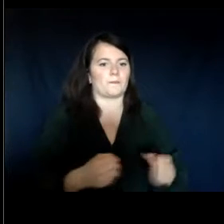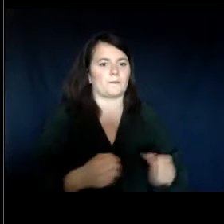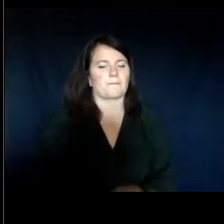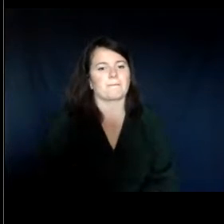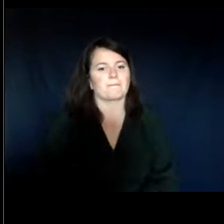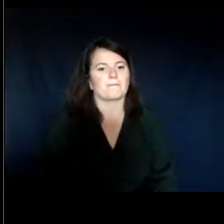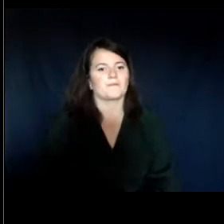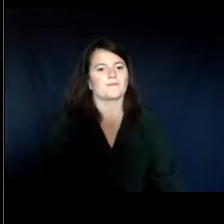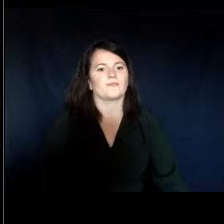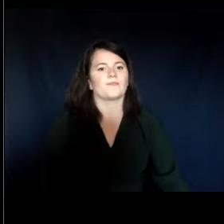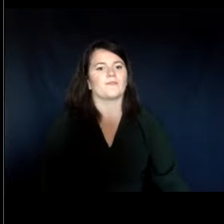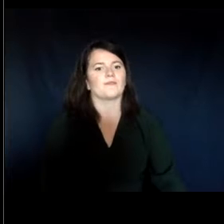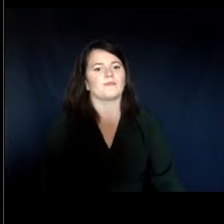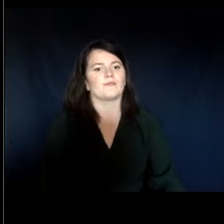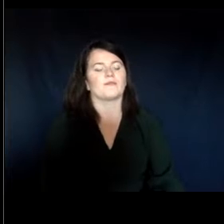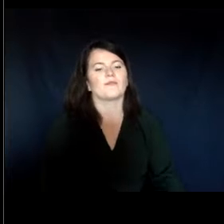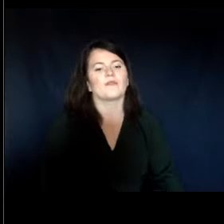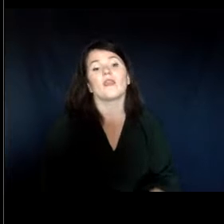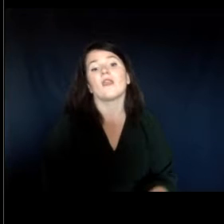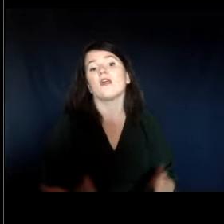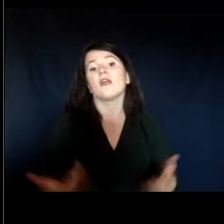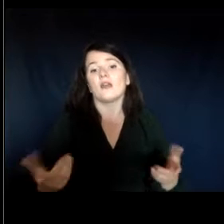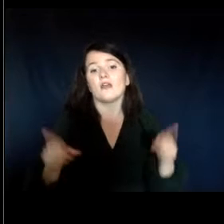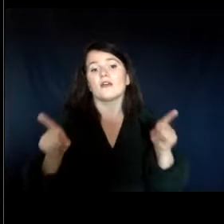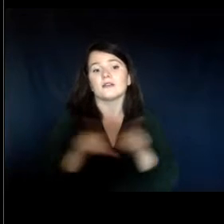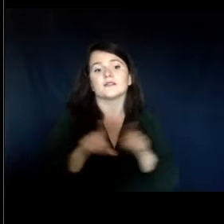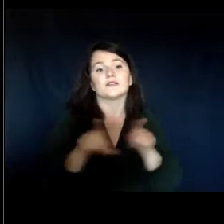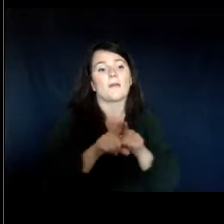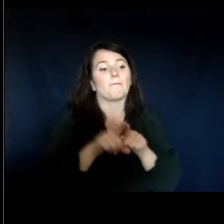and the earmarking for youth employment.